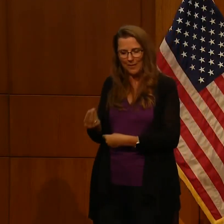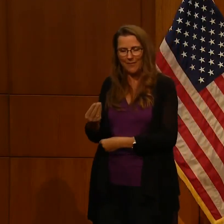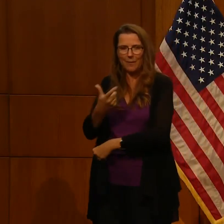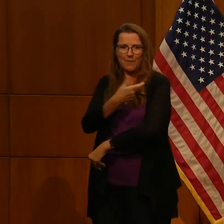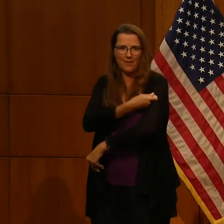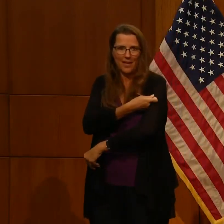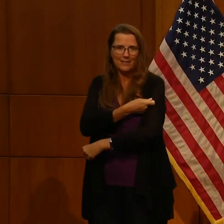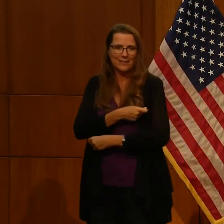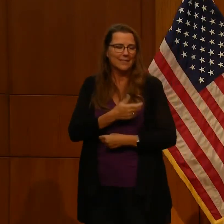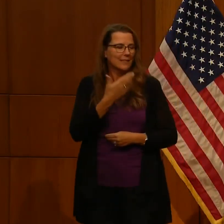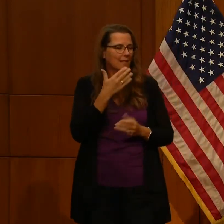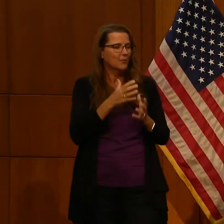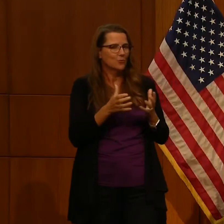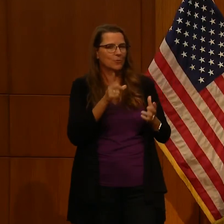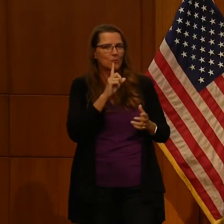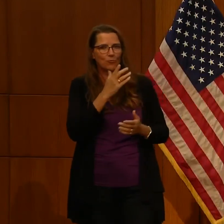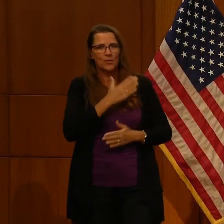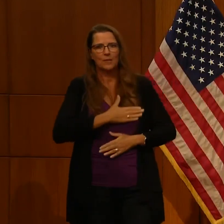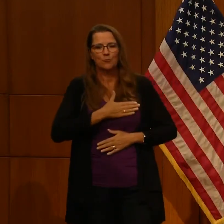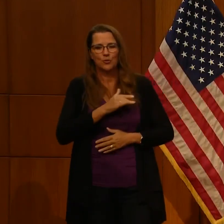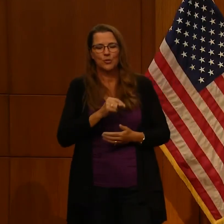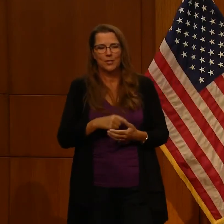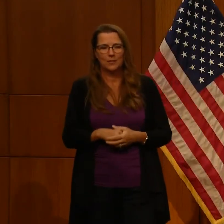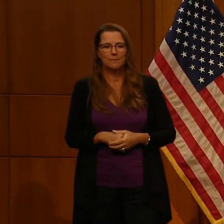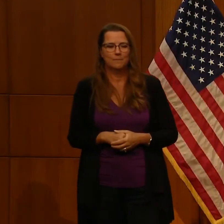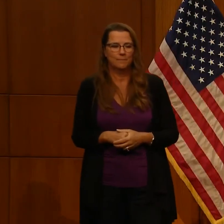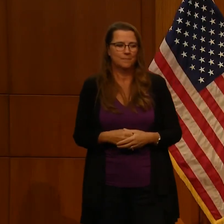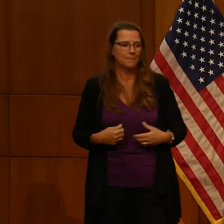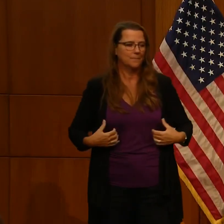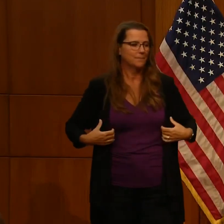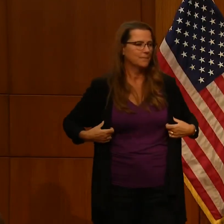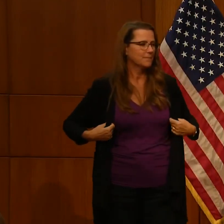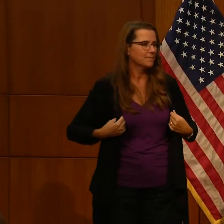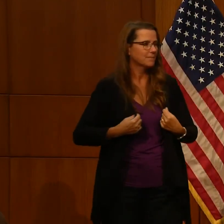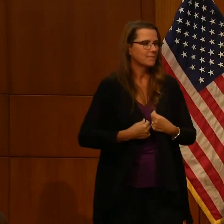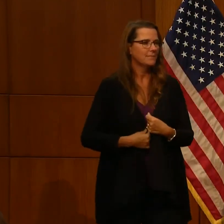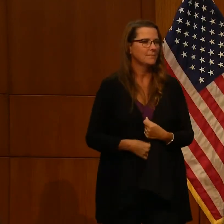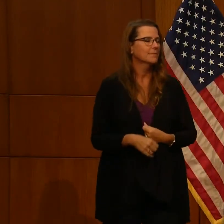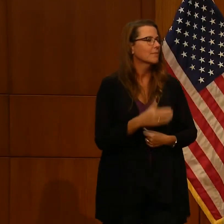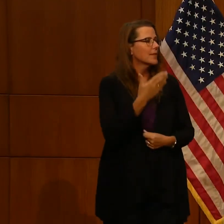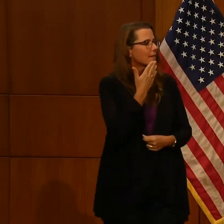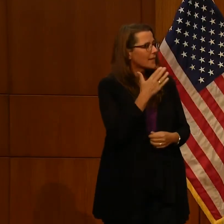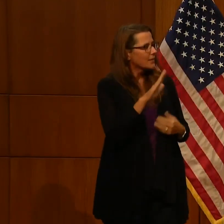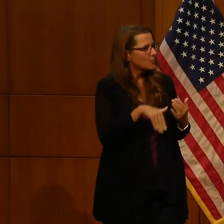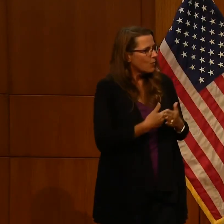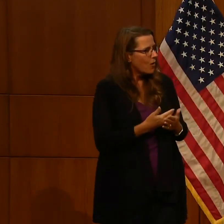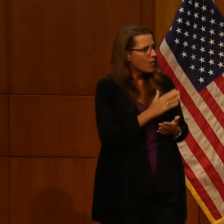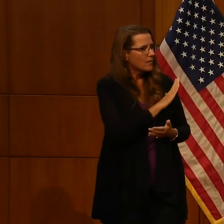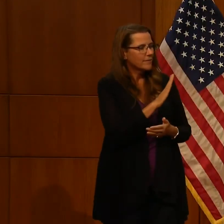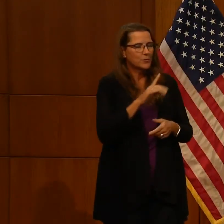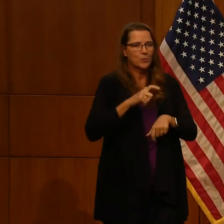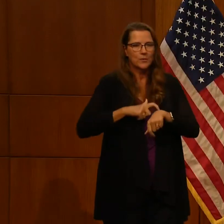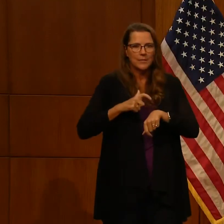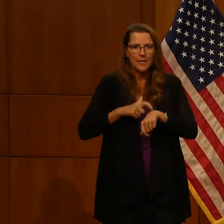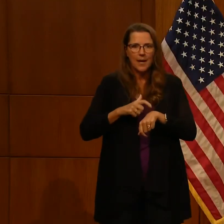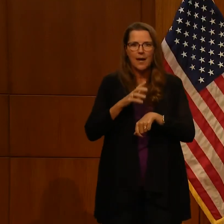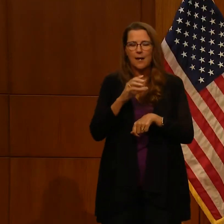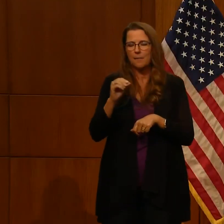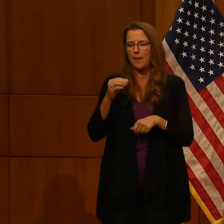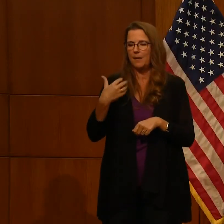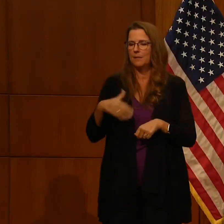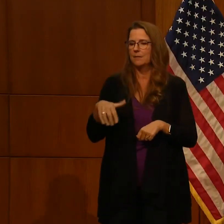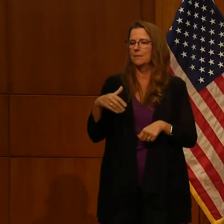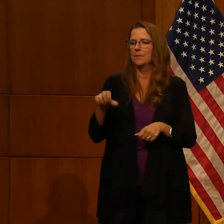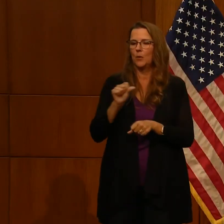THANK YOU. SO MUCH REALLY